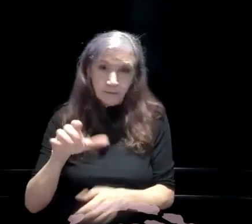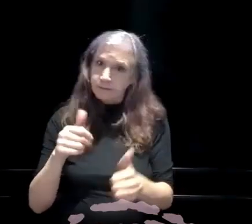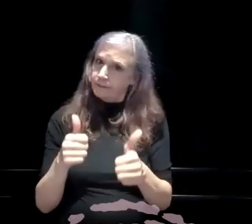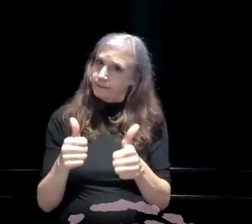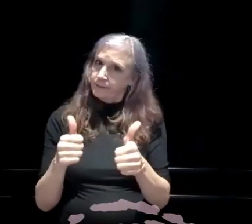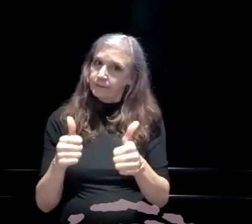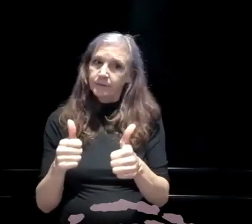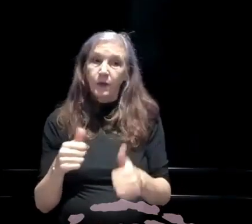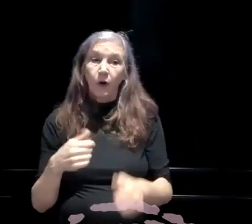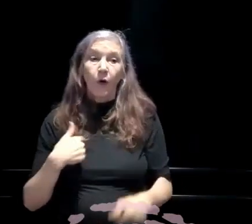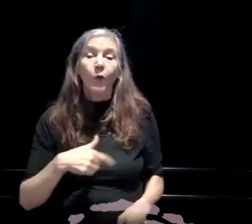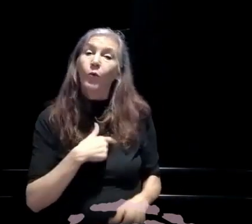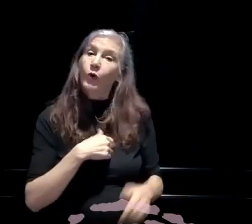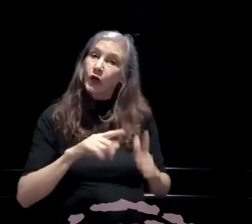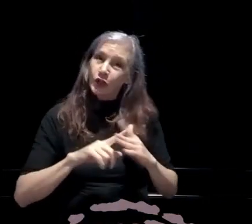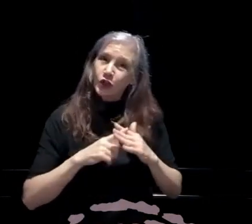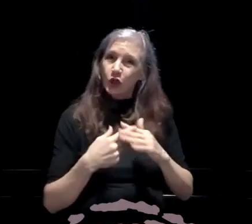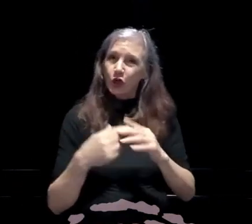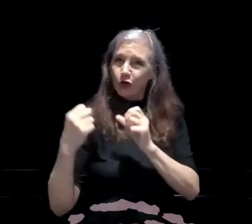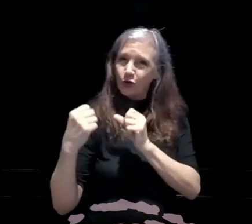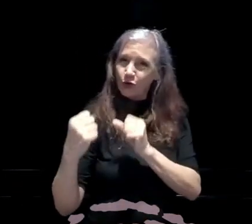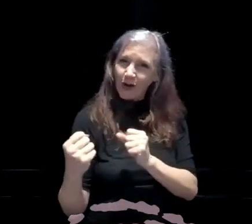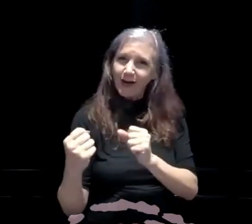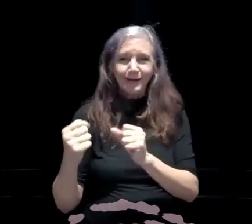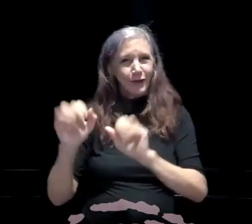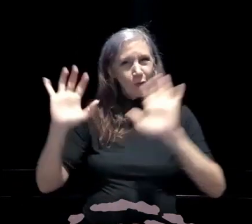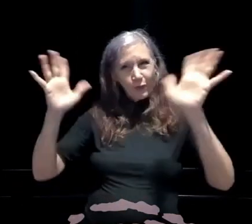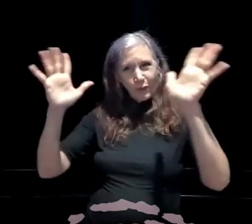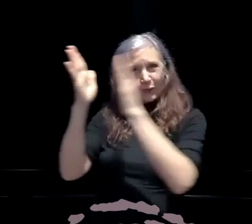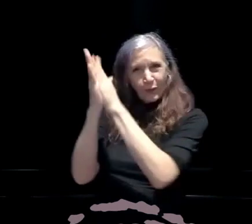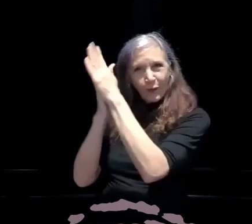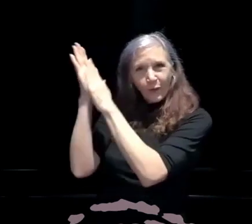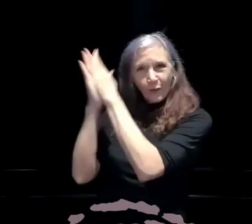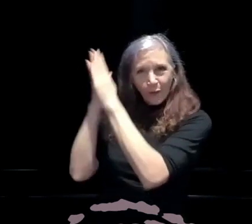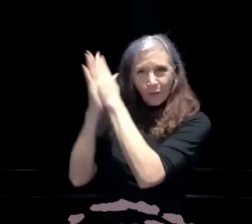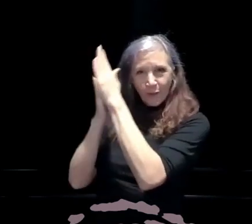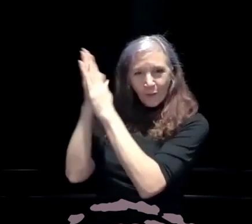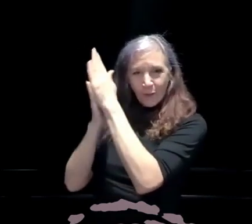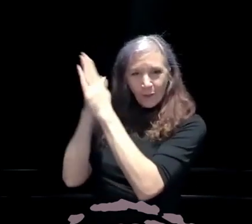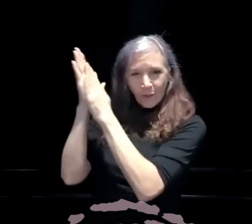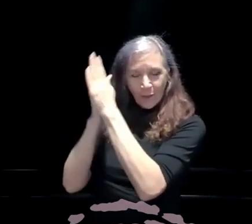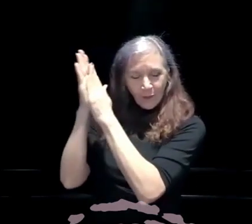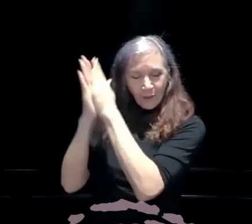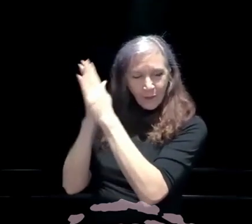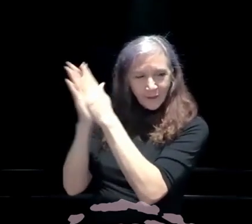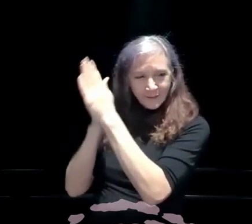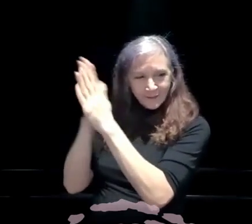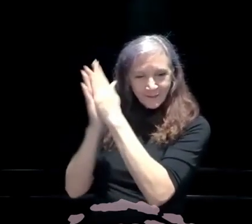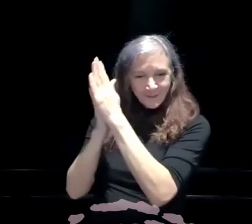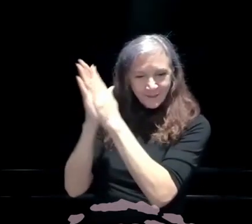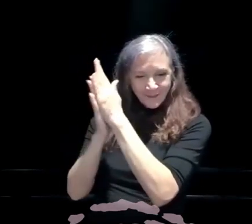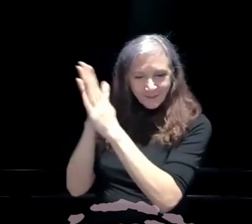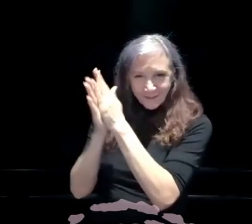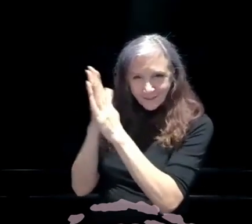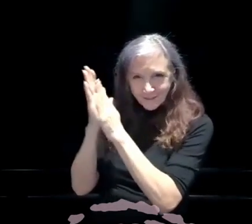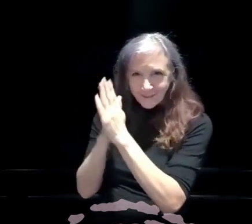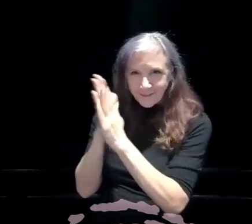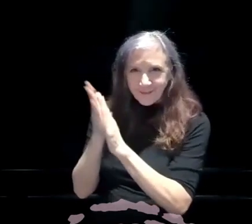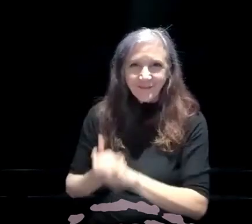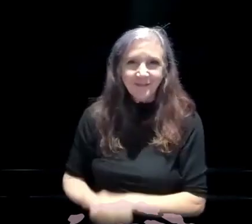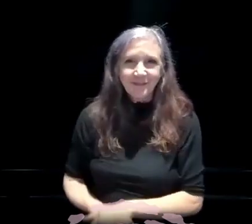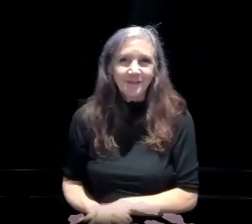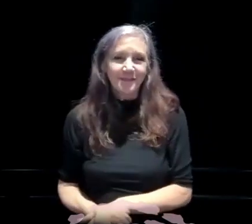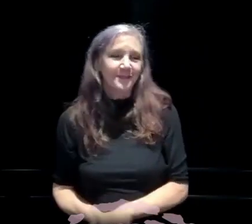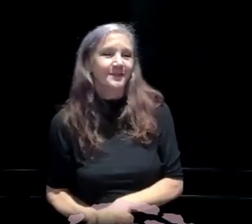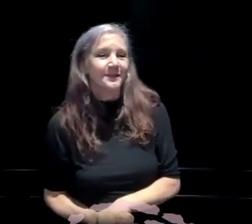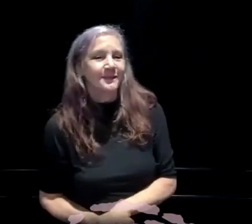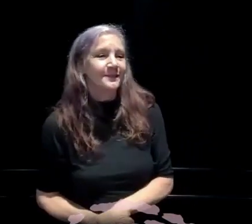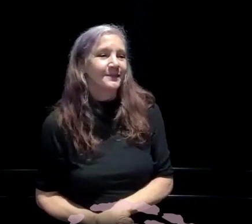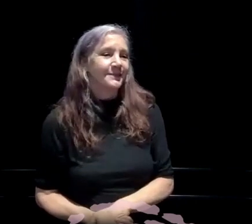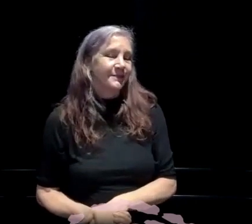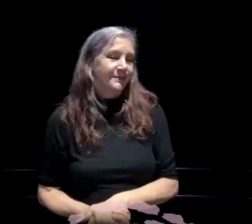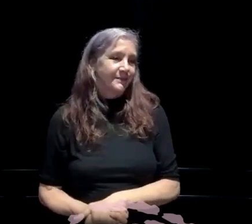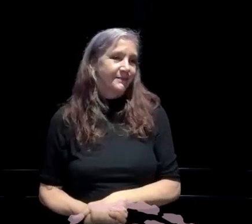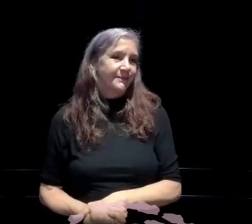Well, fantastic folks, we are starting of strong. Let's give them another big round of applause for kicking us off in our giving moment.